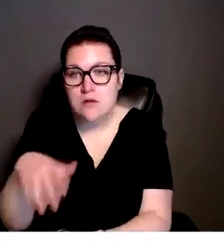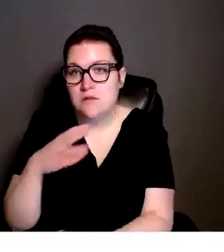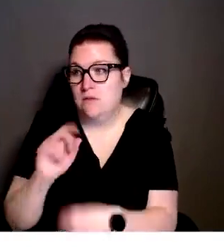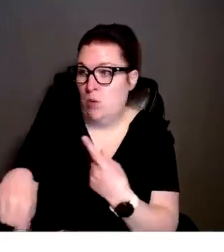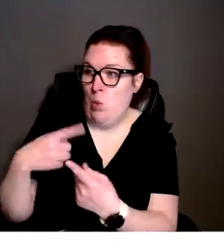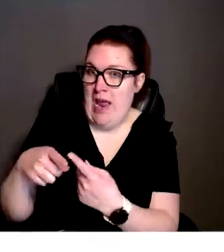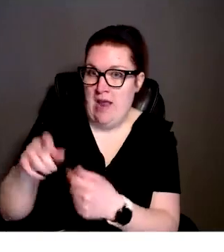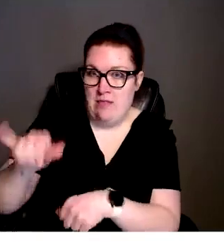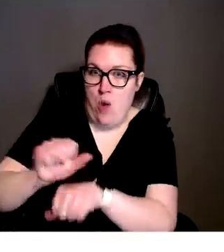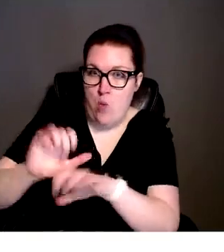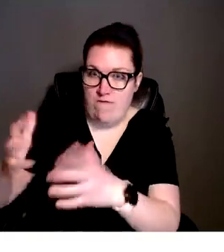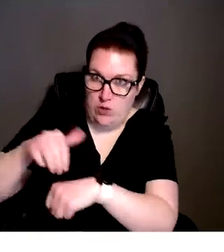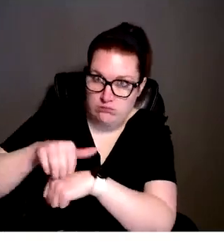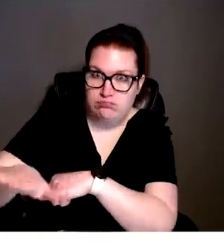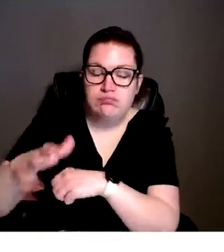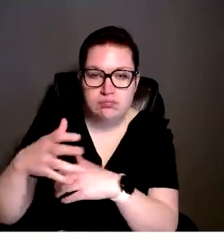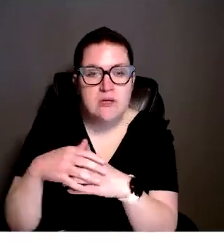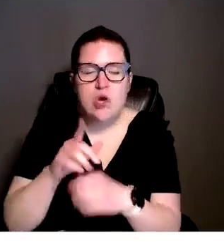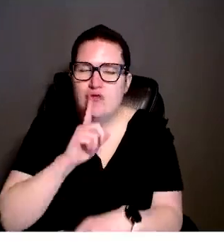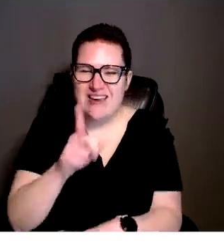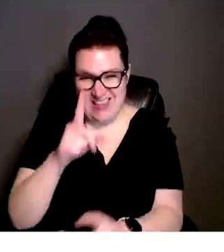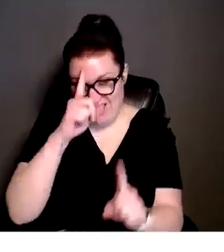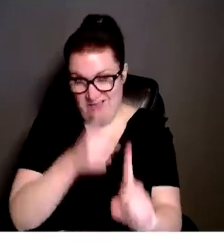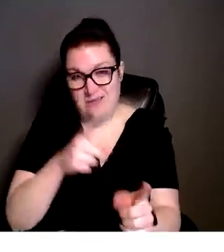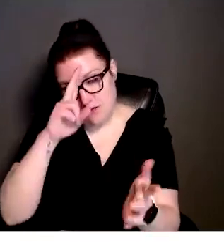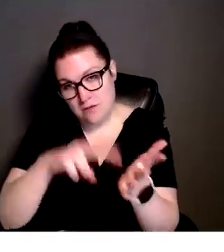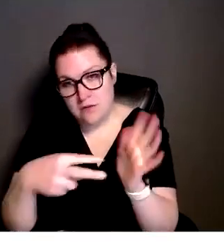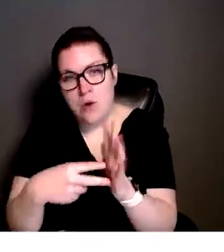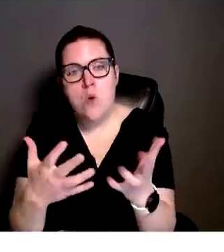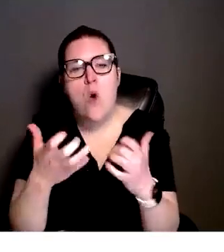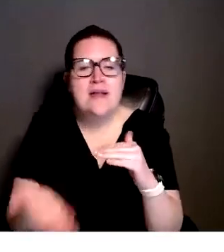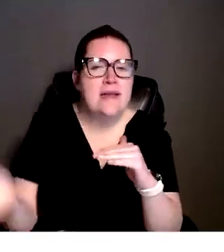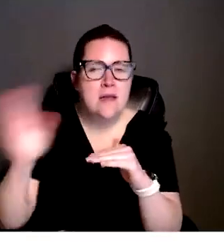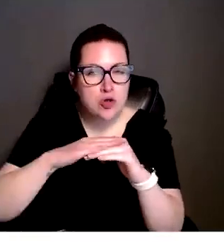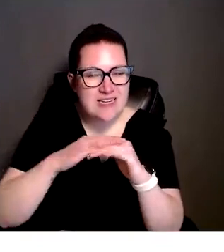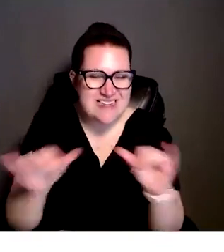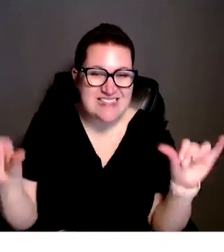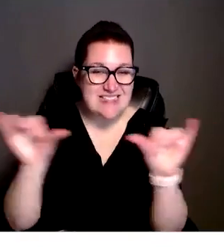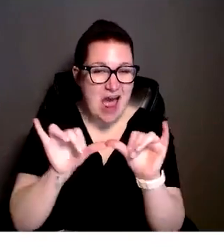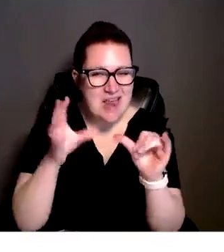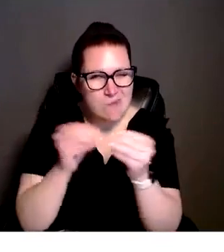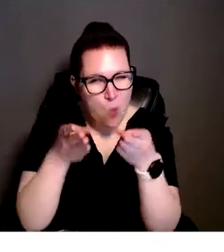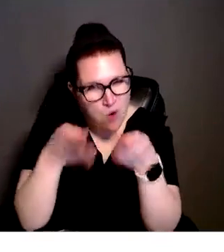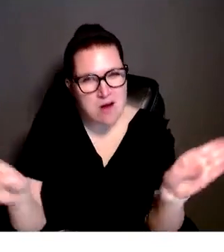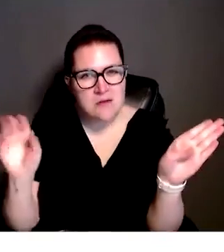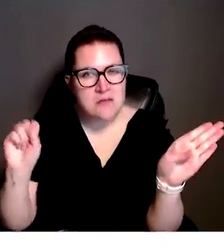So it's really intended to sort of increase the size and scope of, the testing and implementation